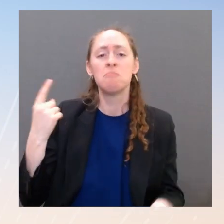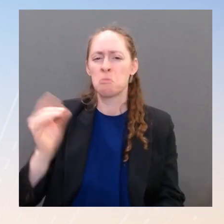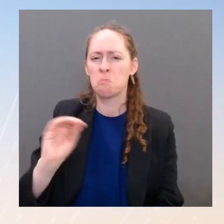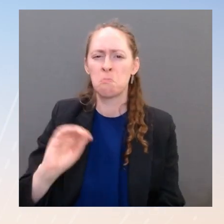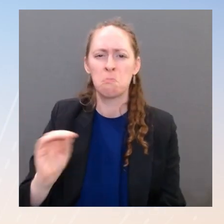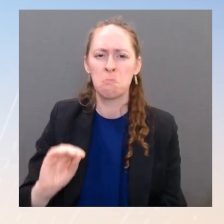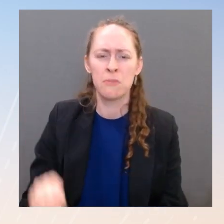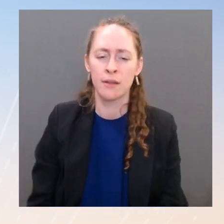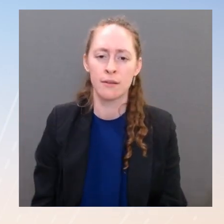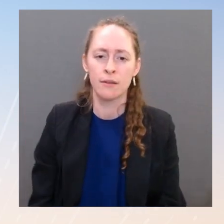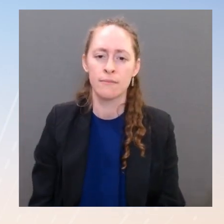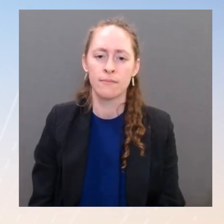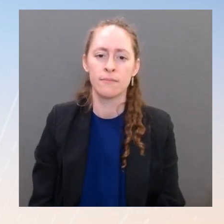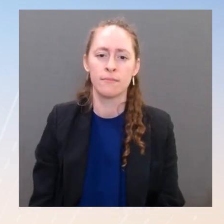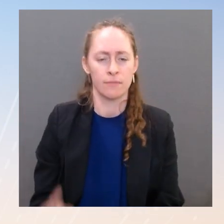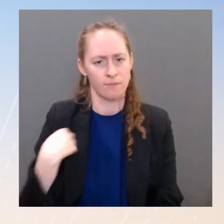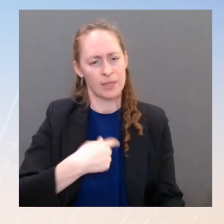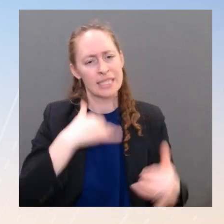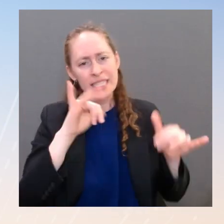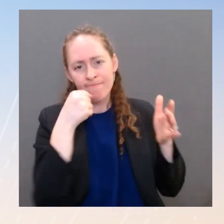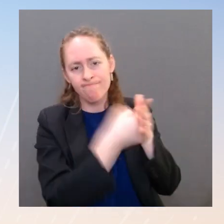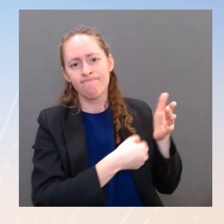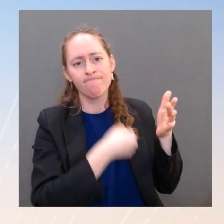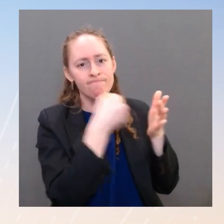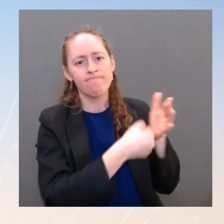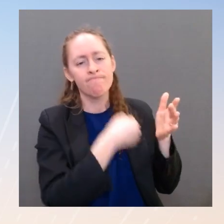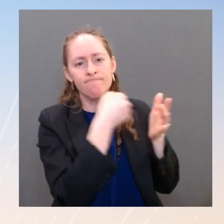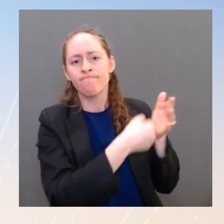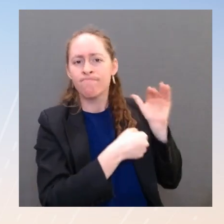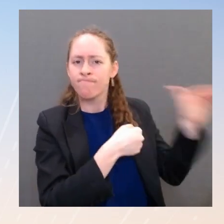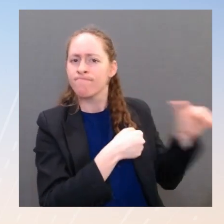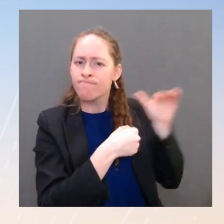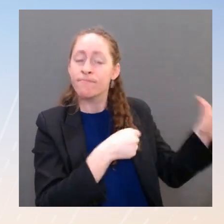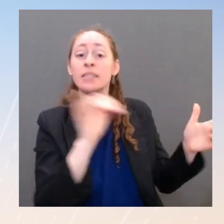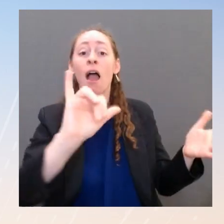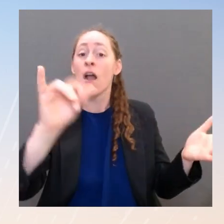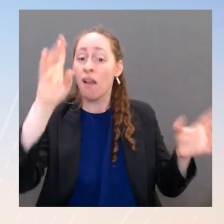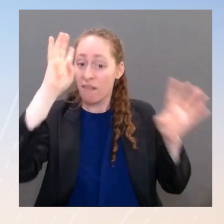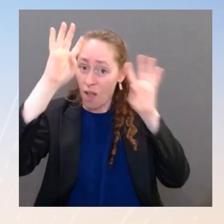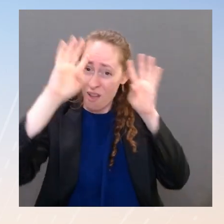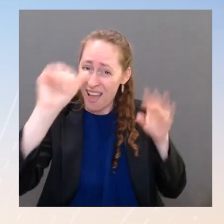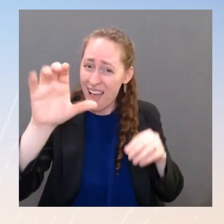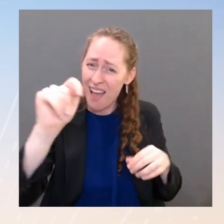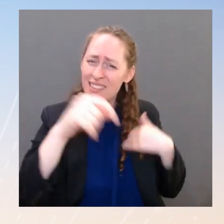for work that we feel could be done on a bipartisan basis, whether that is on helping veterans